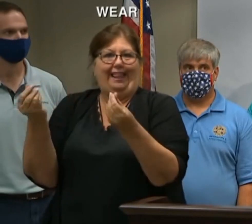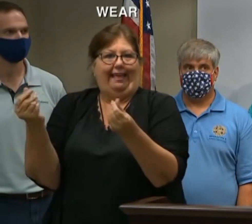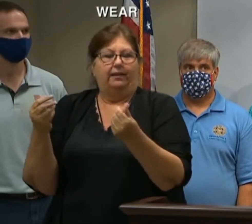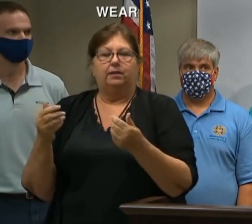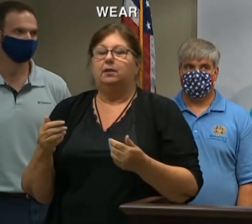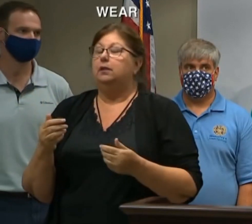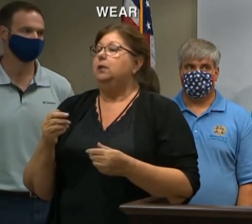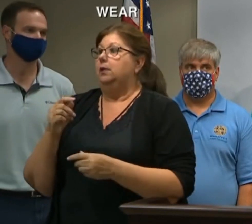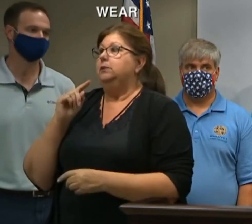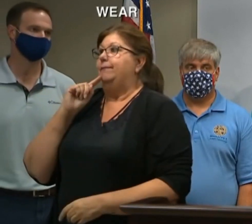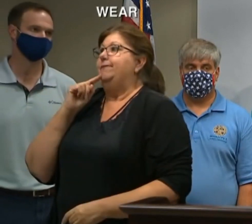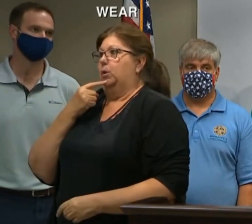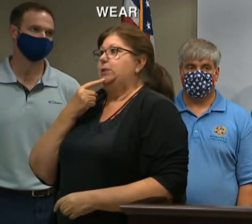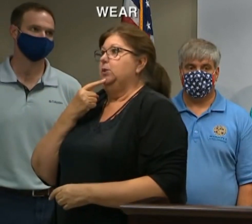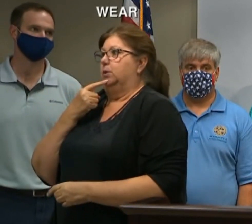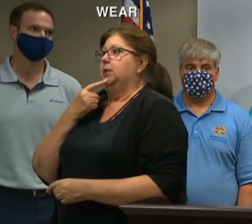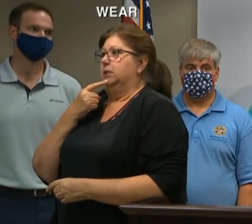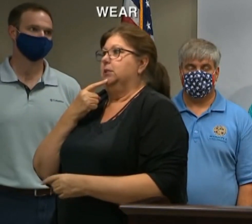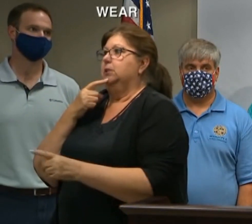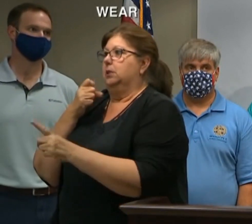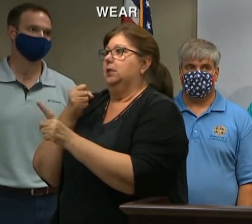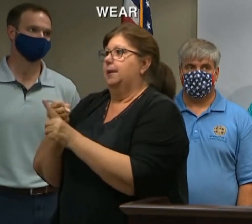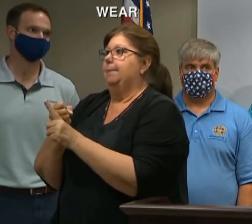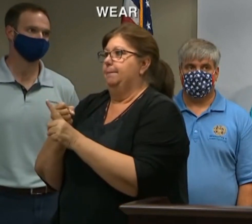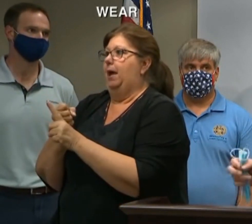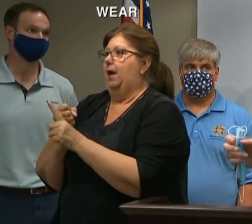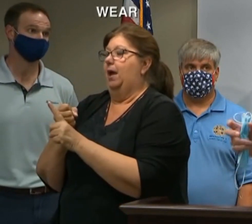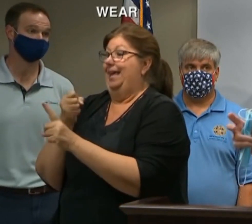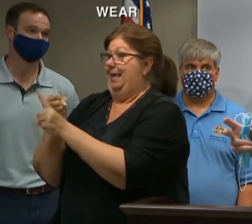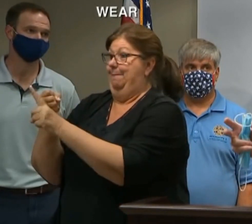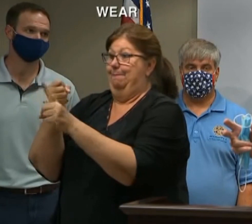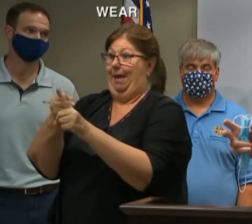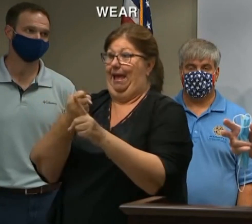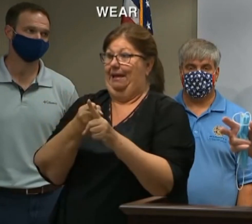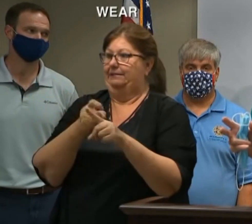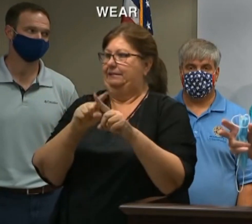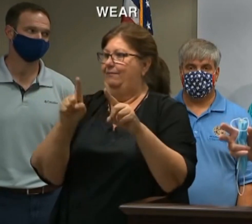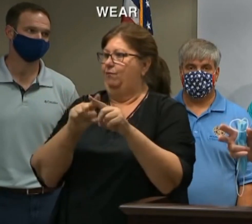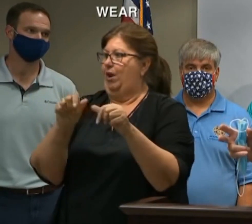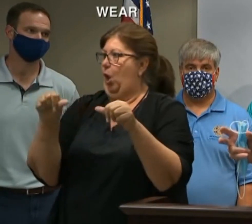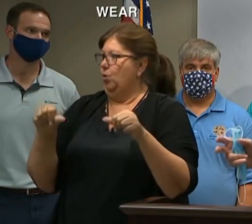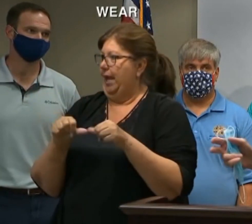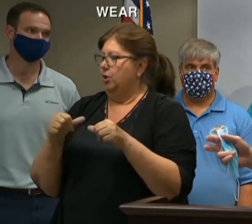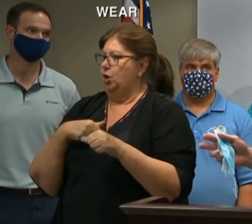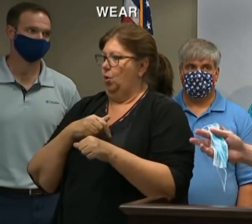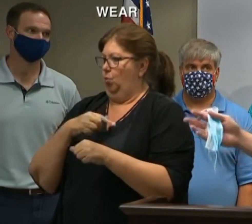situation impact uh at a number of different locations we looked at one uh location i think on the pensacola